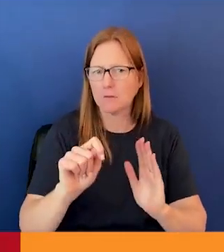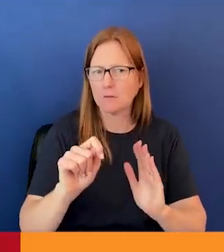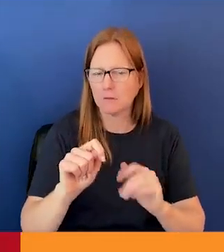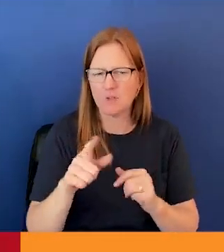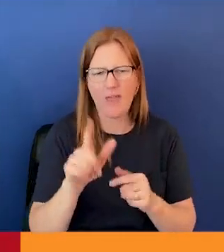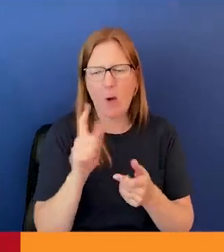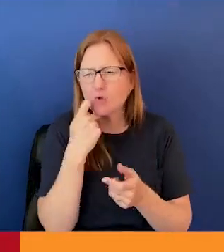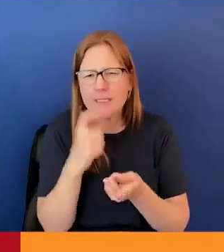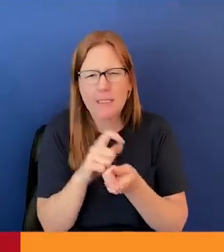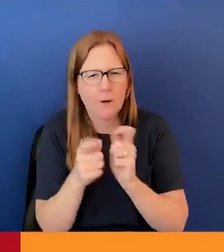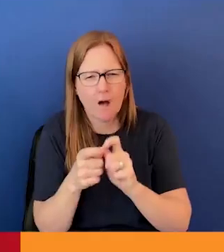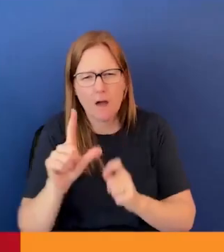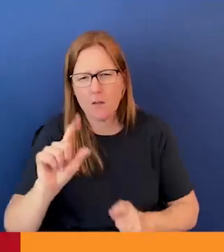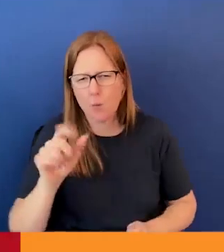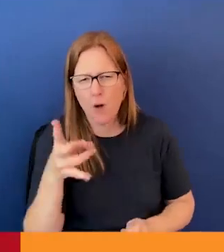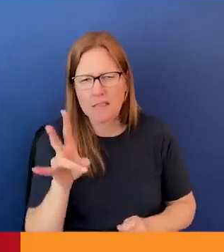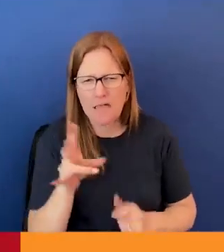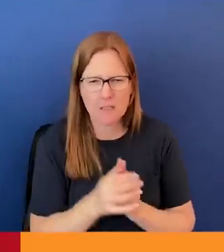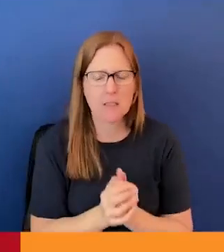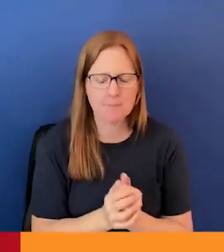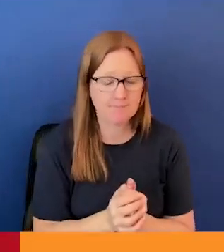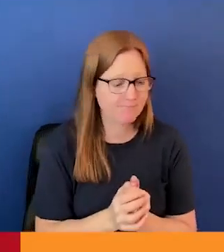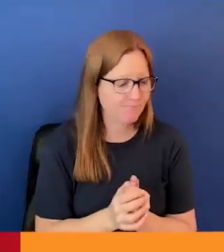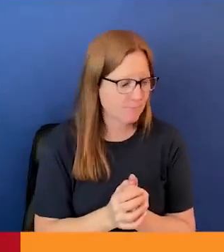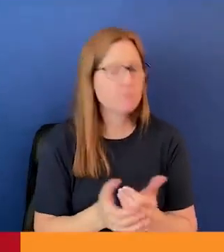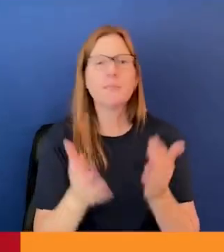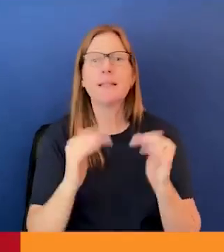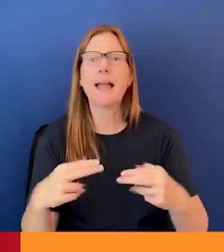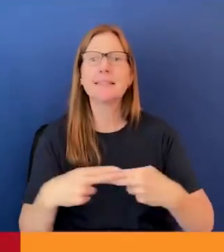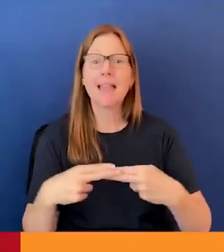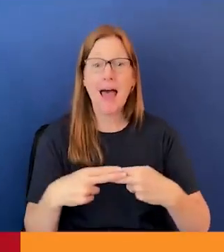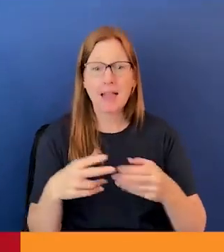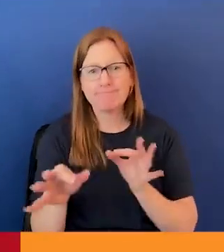So the next slide is, just laying out some of our vision for,